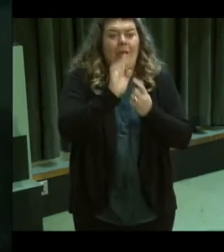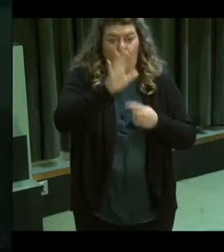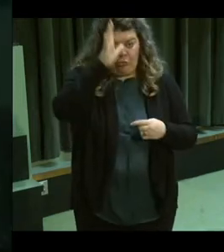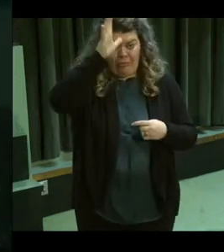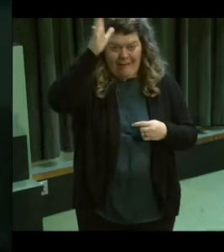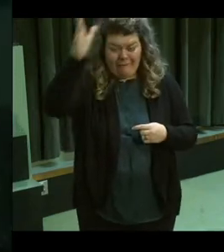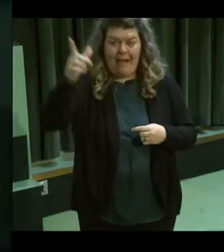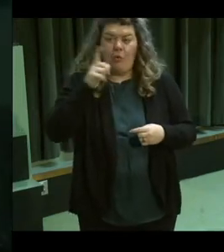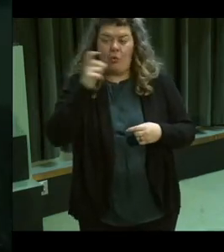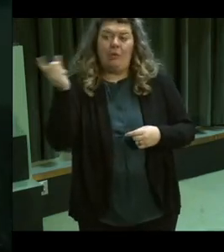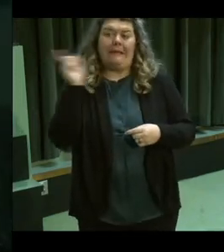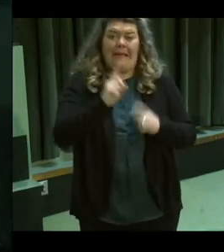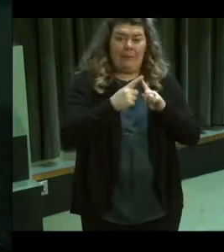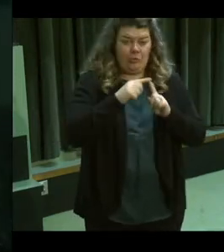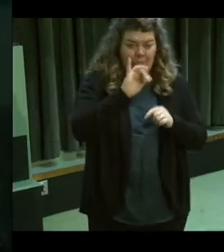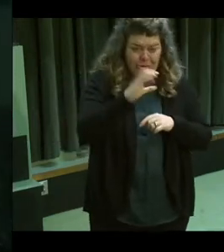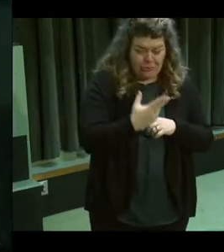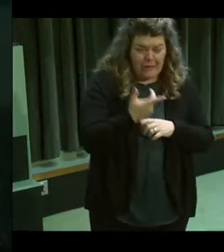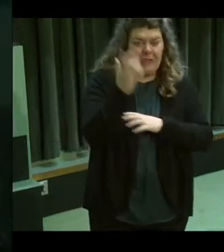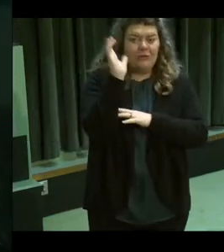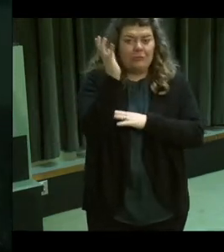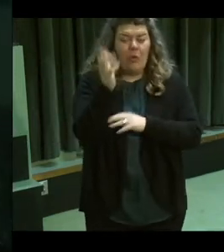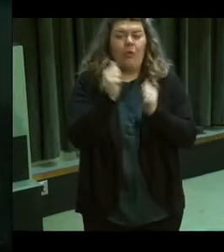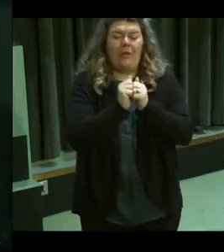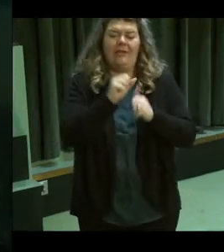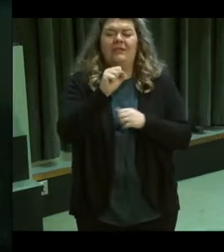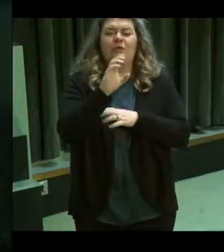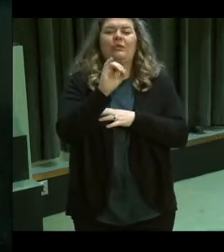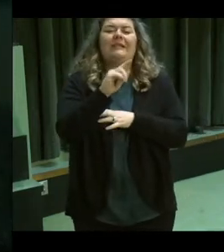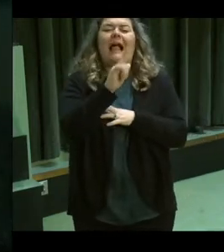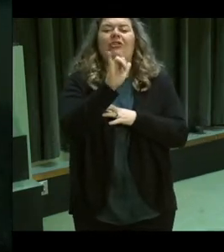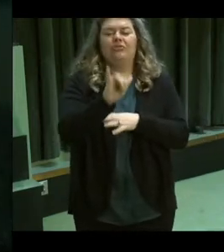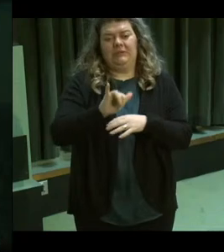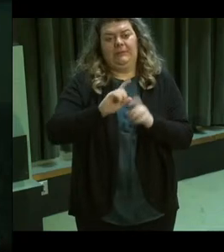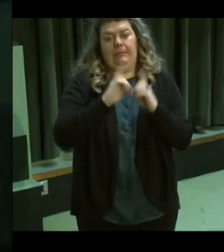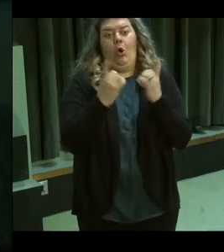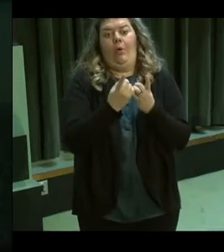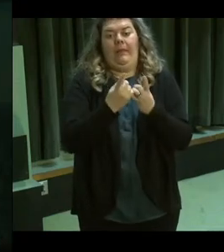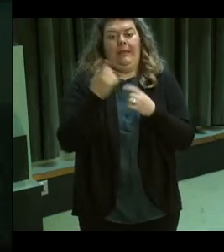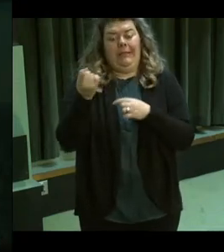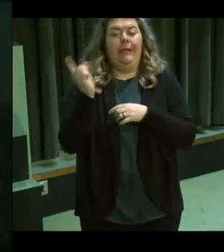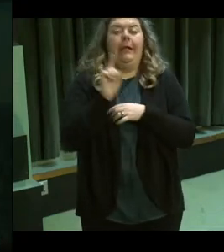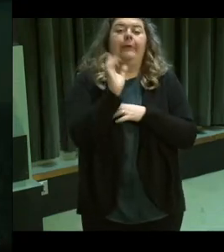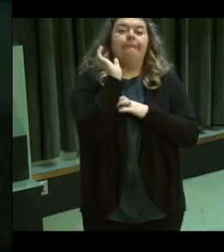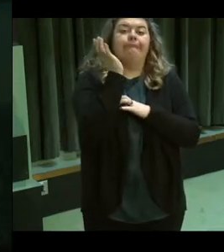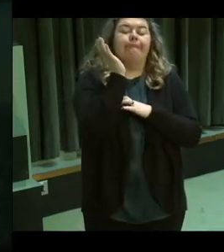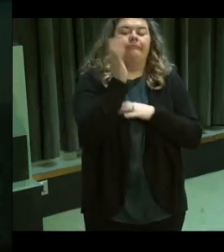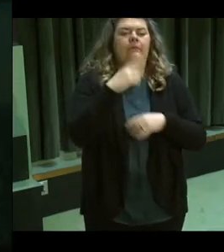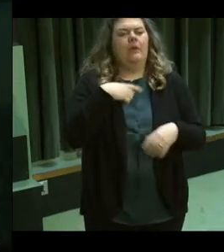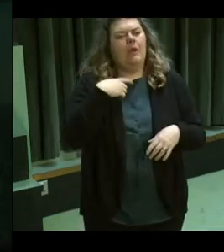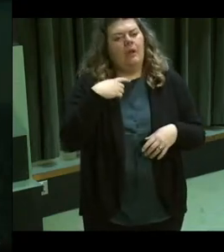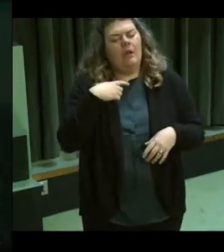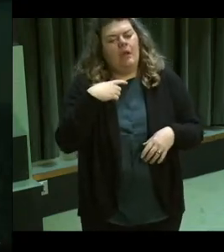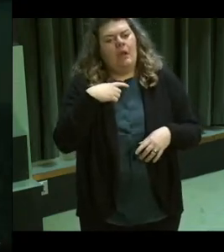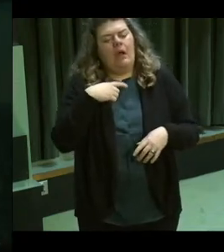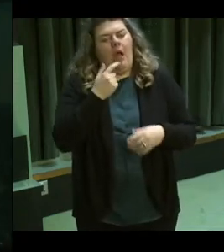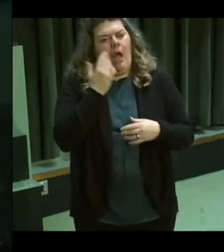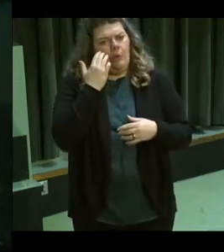who came to Michigan and who spoke to us and the sociology